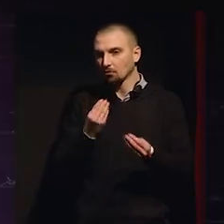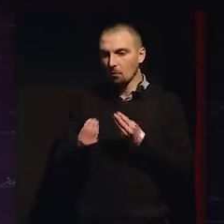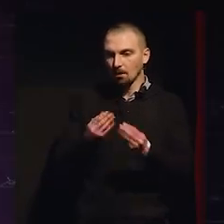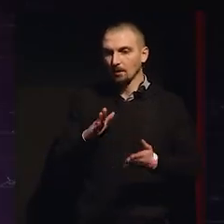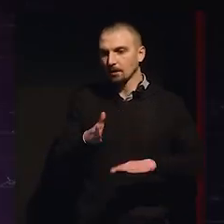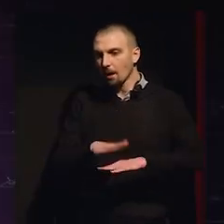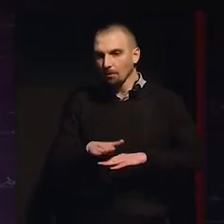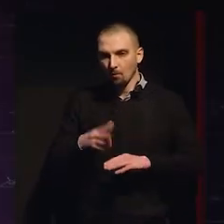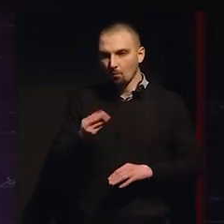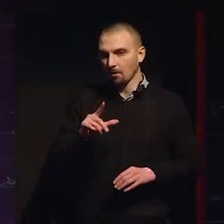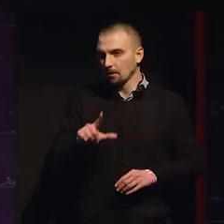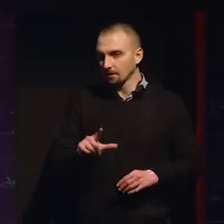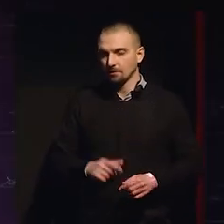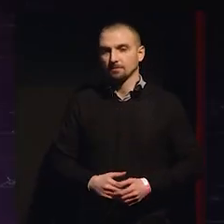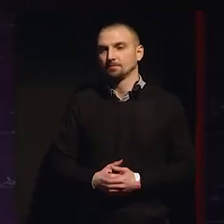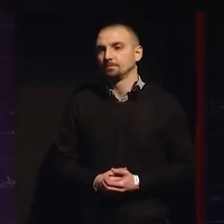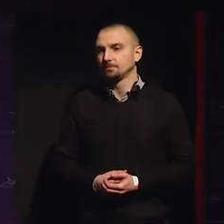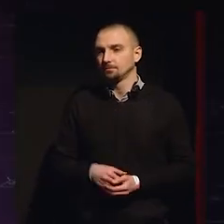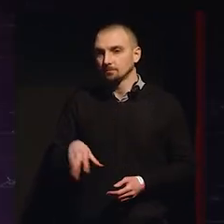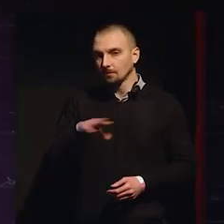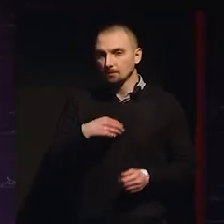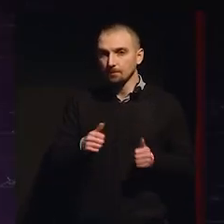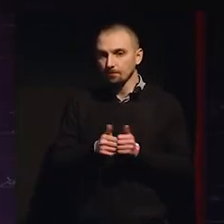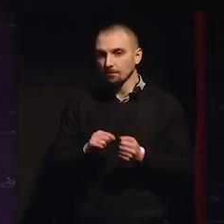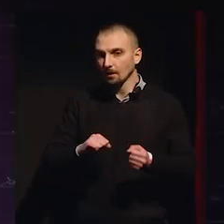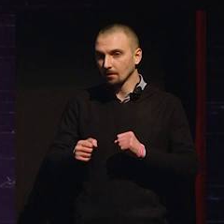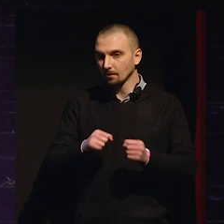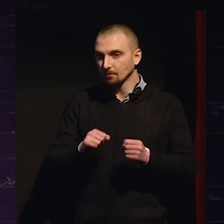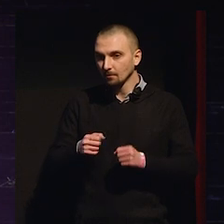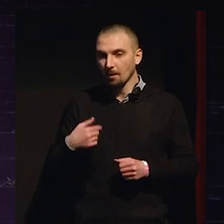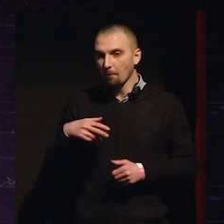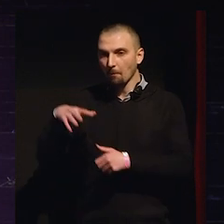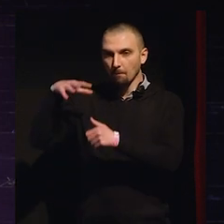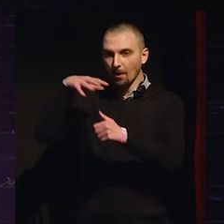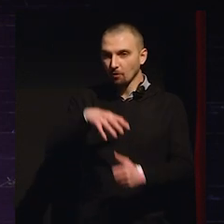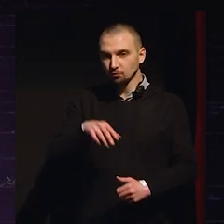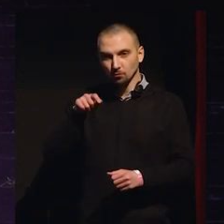That’s why we all have to tackle this together. I parachuted, and they said: “Why did you jump? You can’t see anyway.”